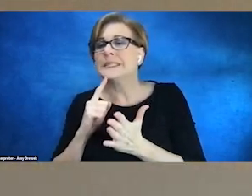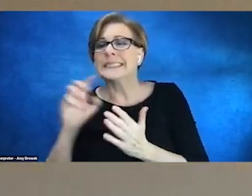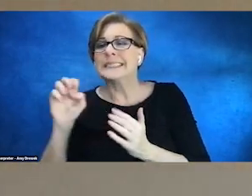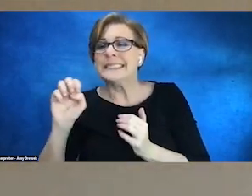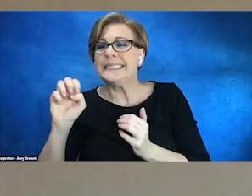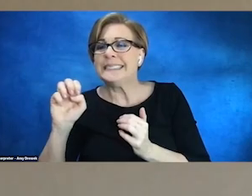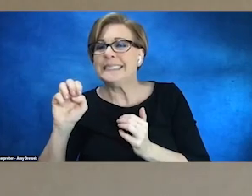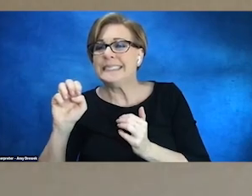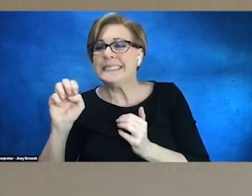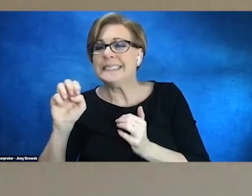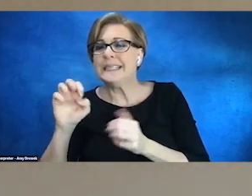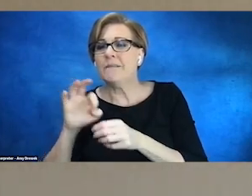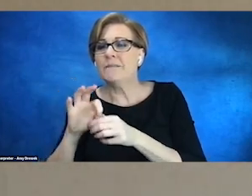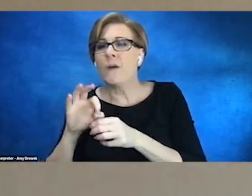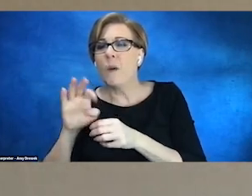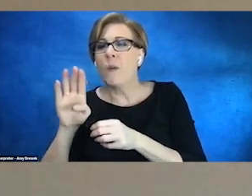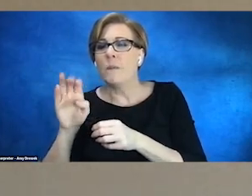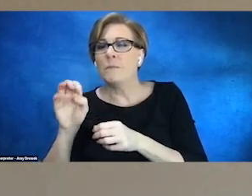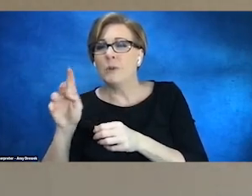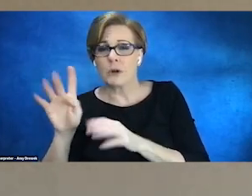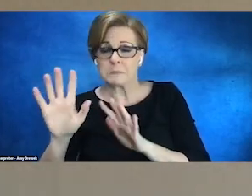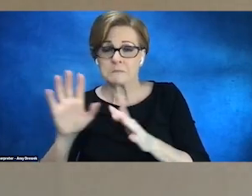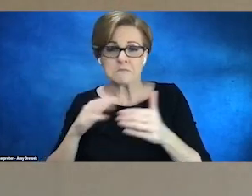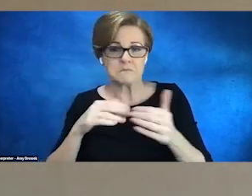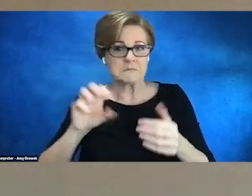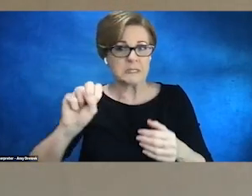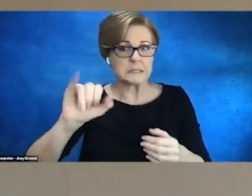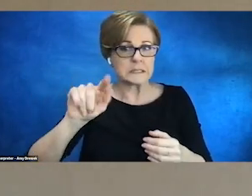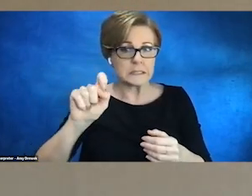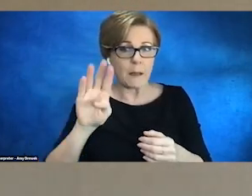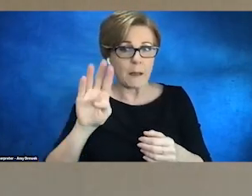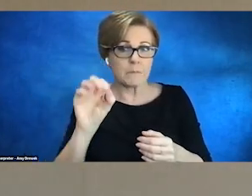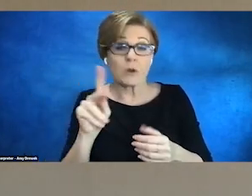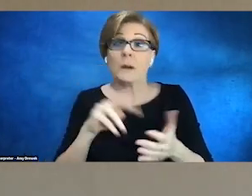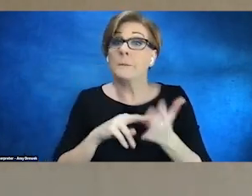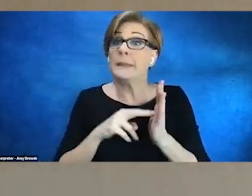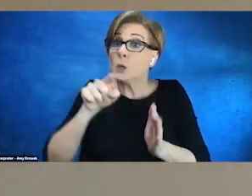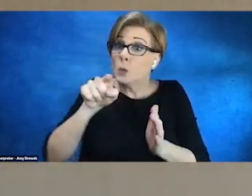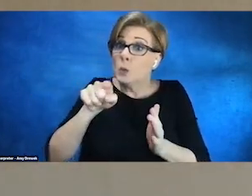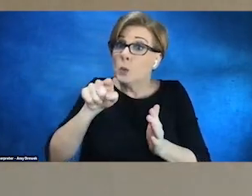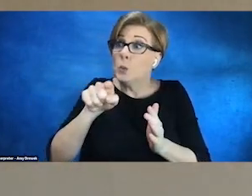our Sitebooks so what the voter is going to do is they're going to be able to check themselves